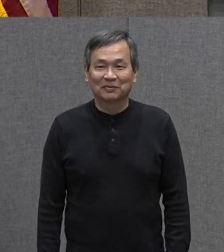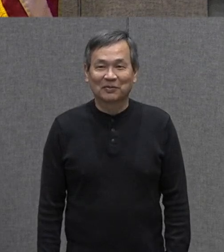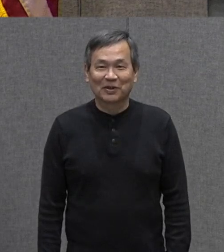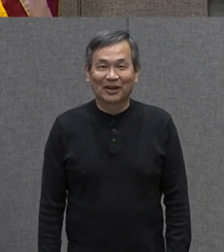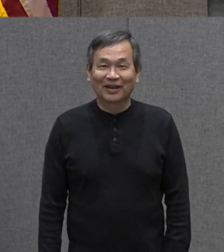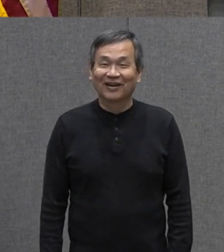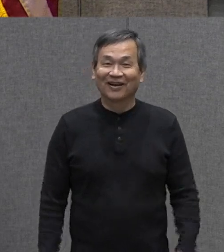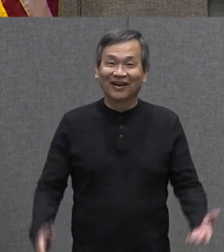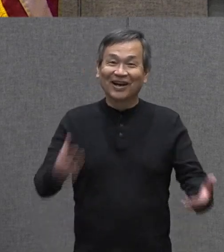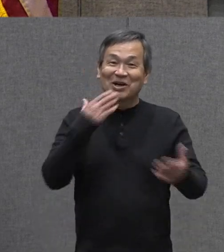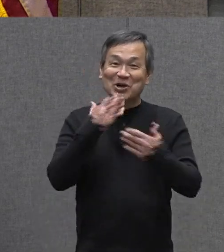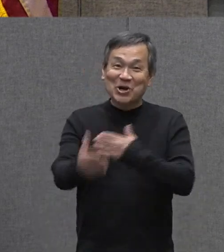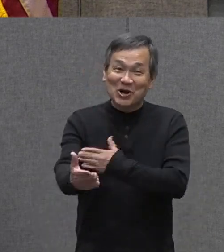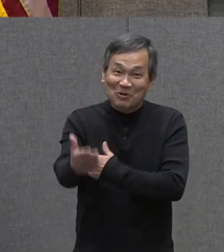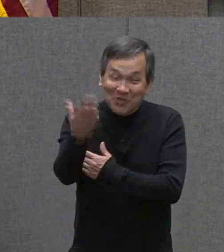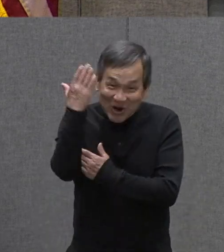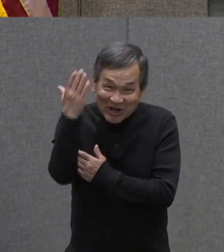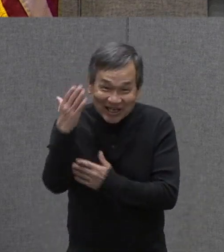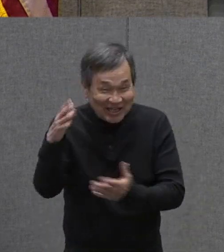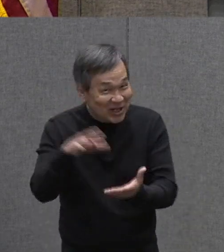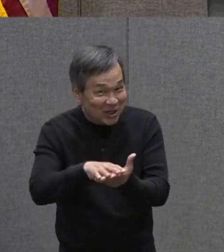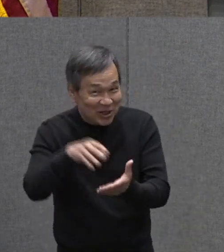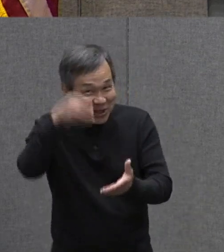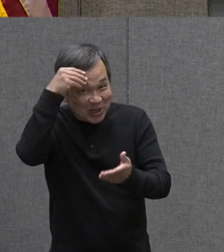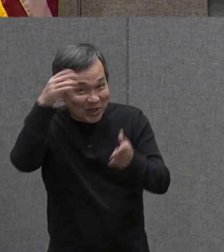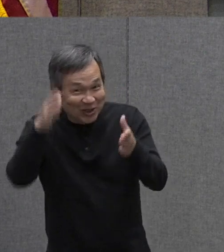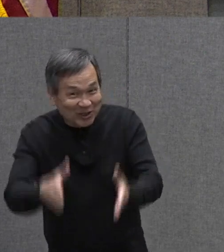Good morning learners. I'm Miss Abby.